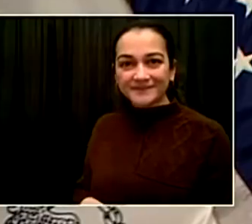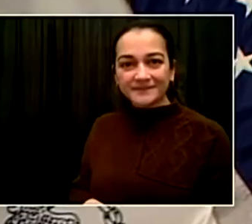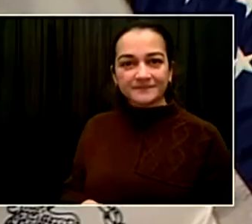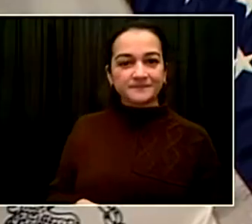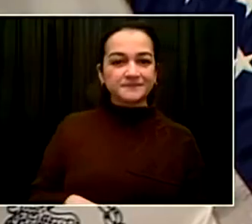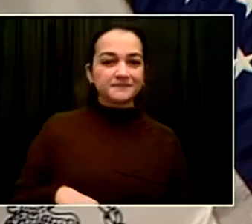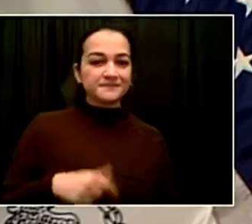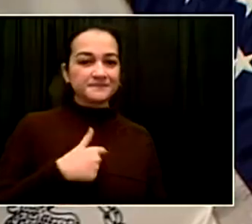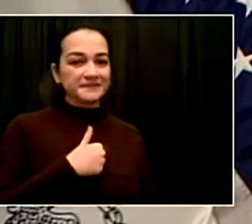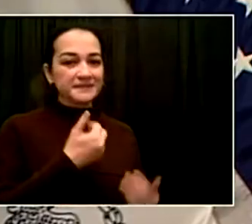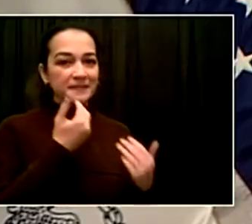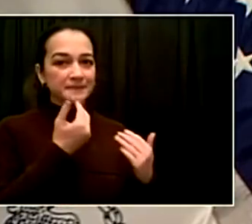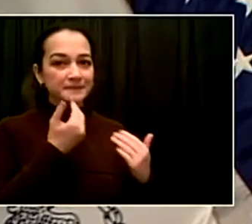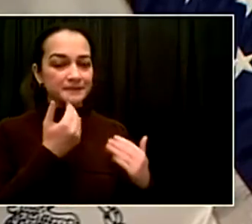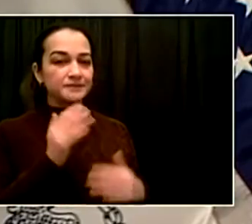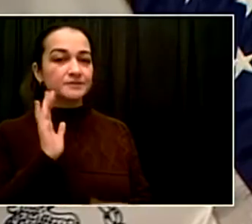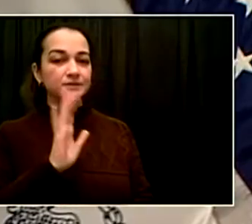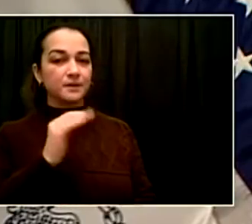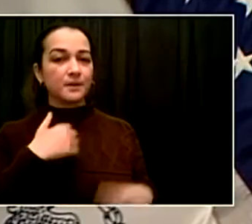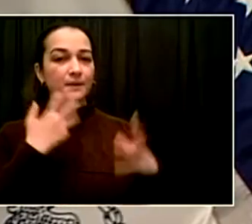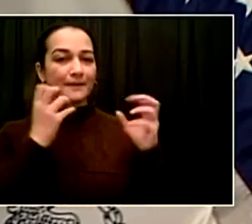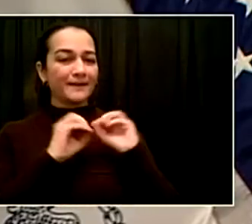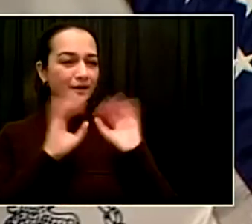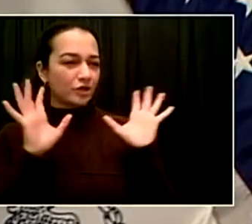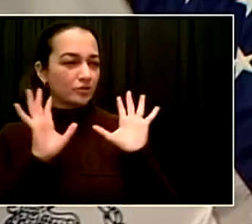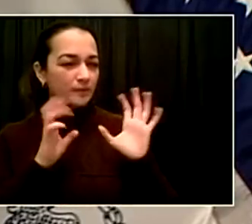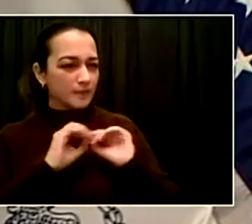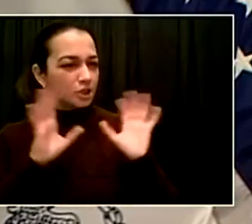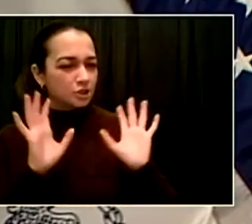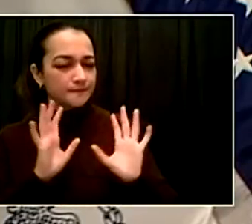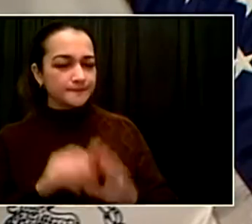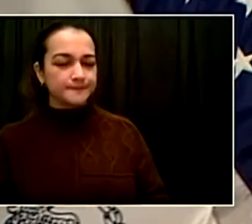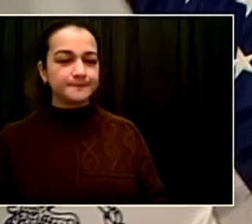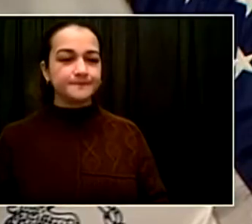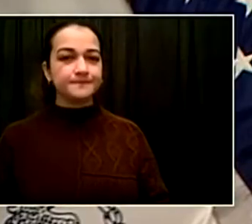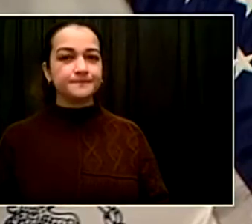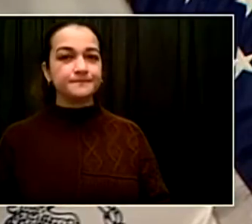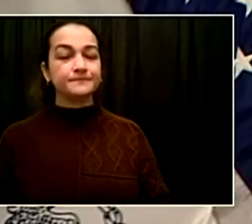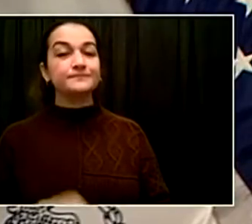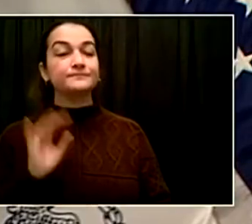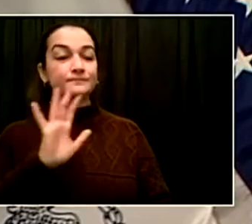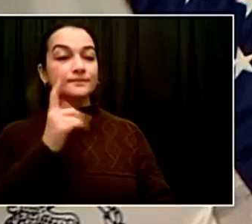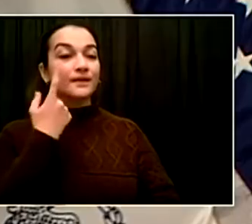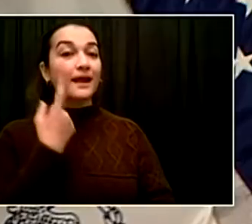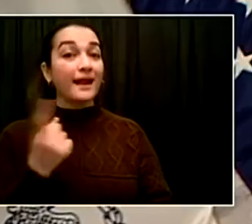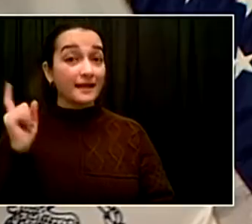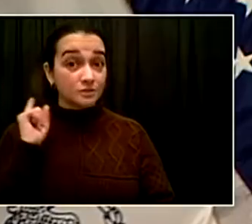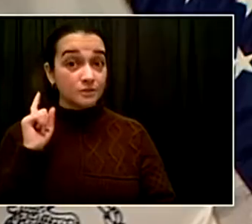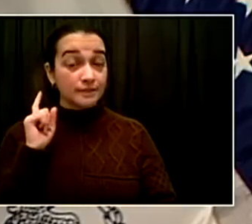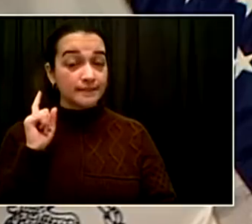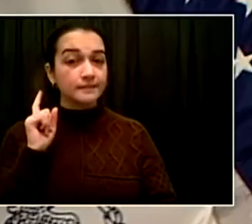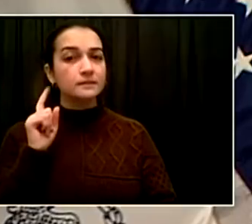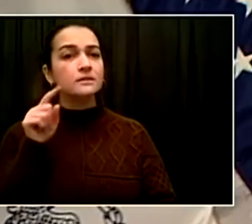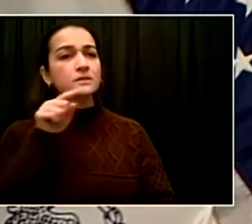GOOD AFTERNOON, MR. MAYOR. ELIZABETH, HOW HAVE YOU BEEN? I AM GOOD.